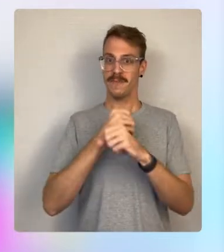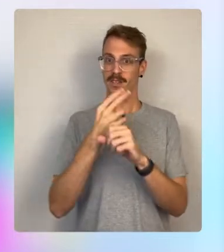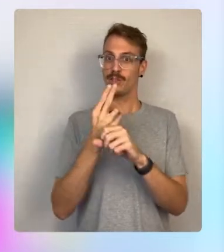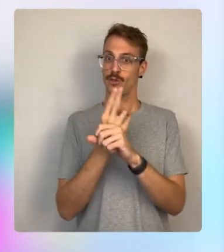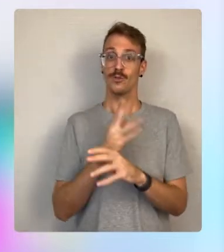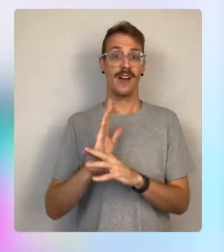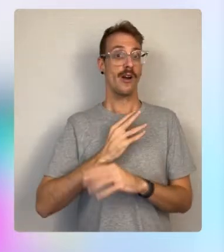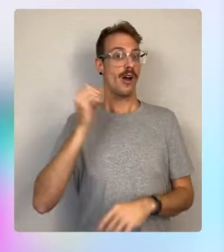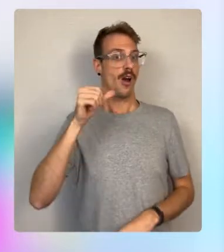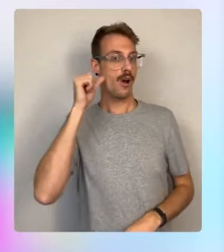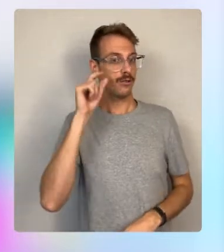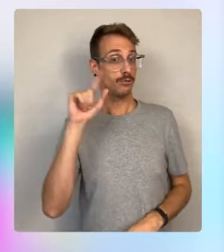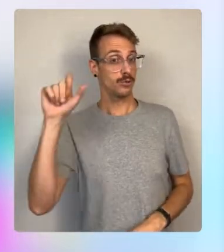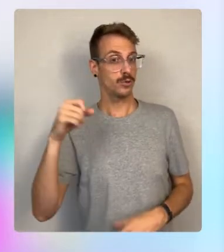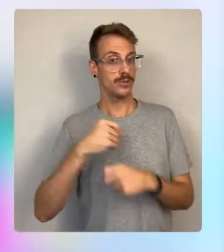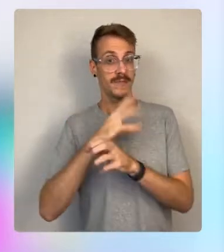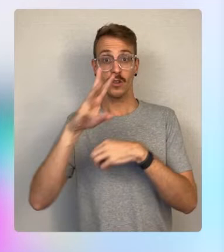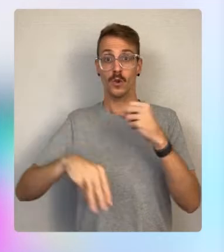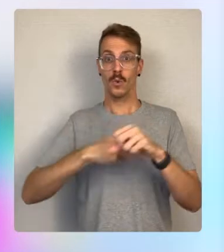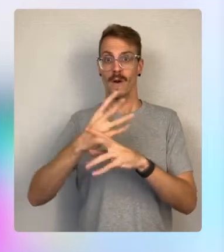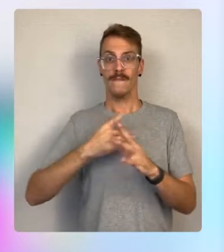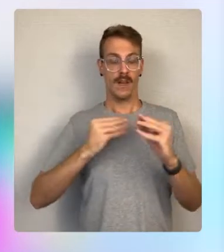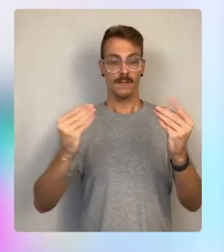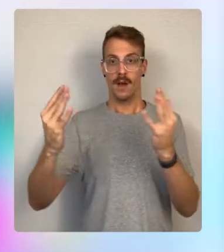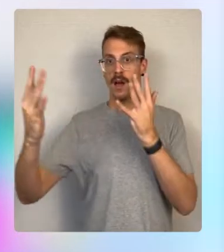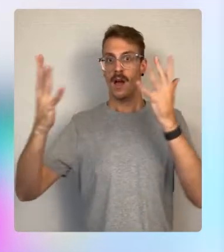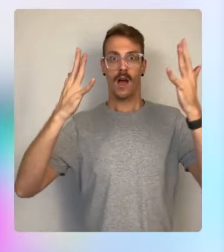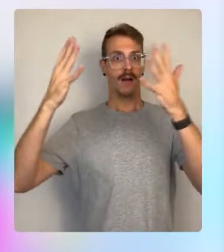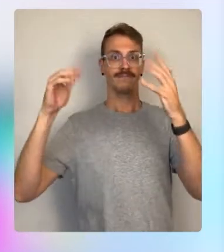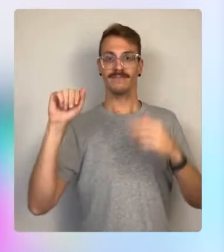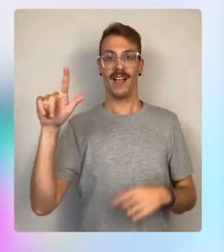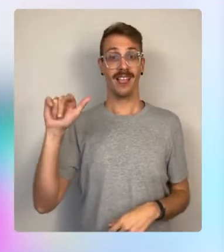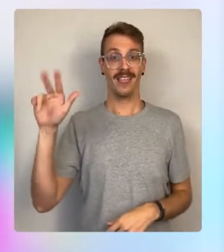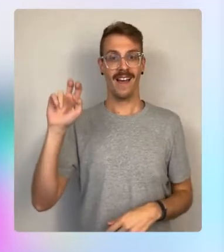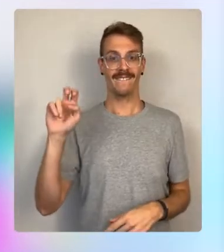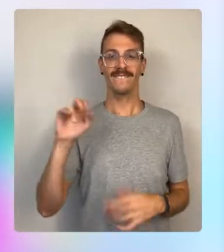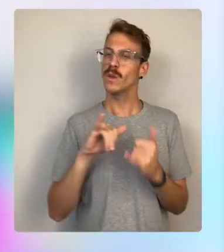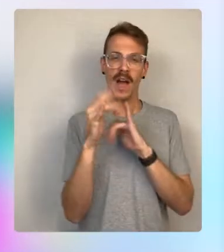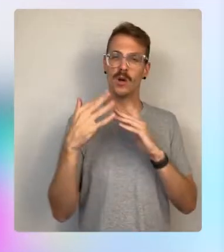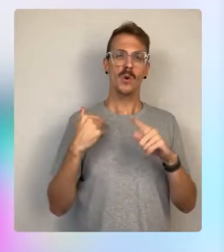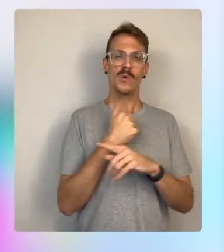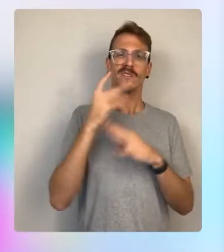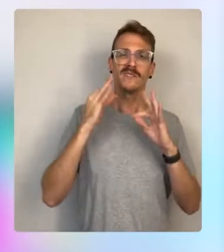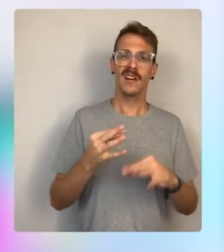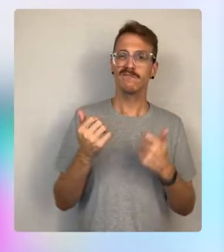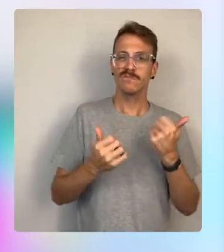use our audio tools to make their worlds come to life. So how do we decide what sounds to include,